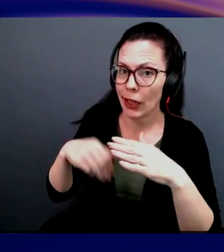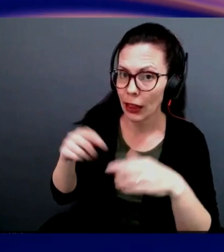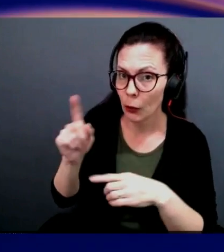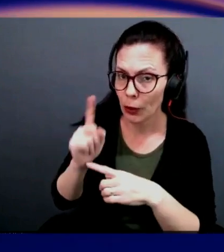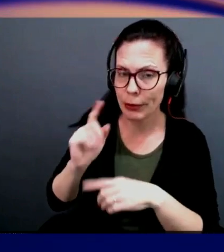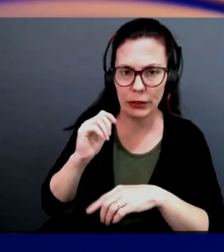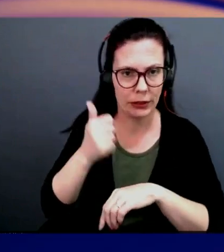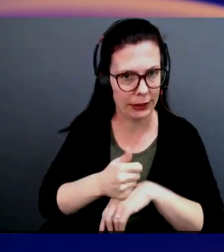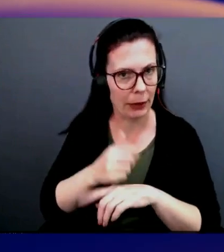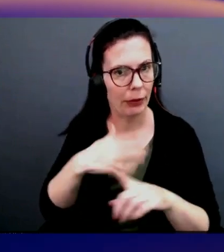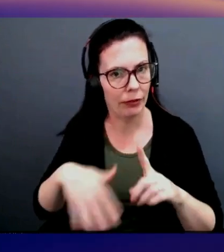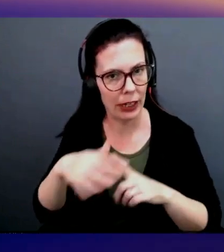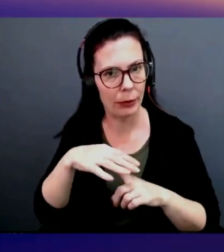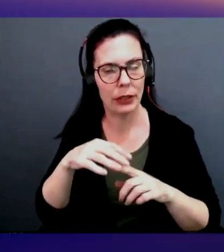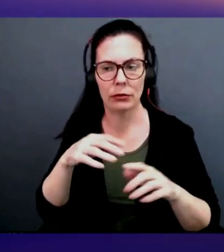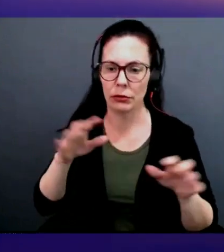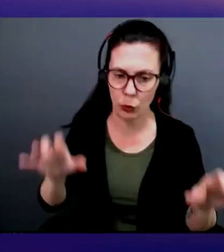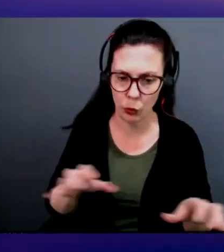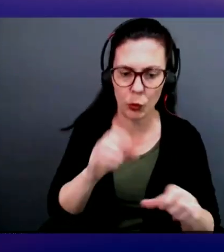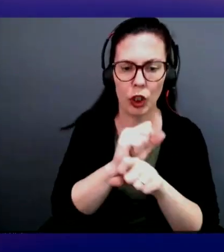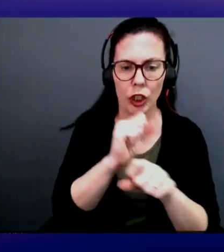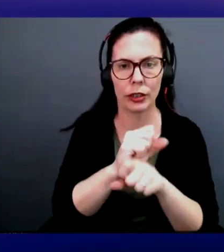do your work, and then it automatically scales down.